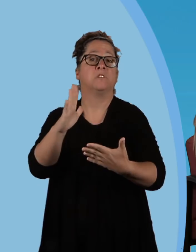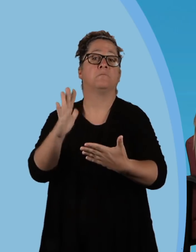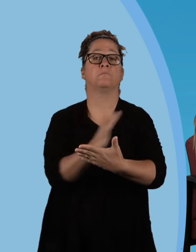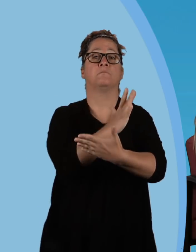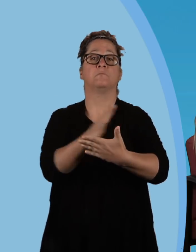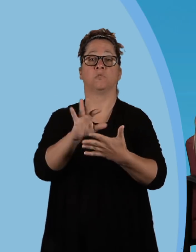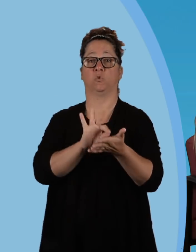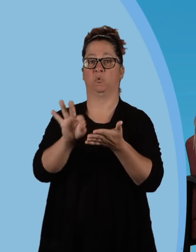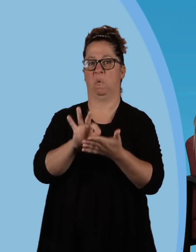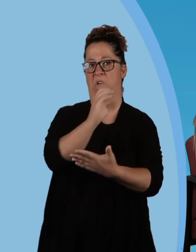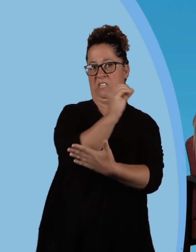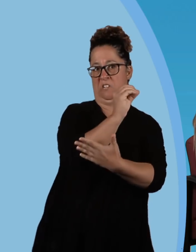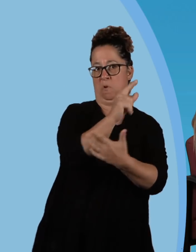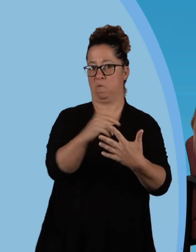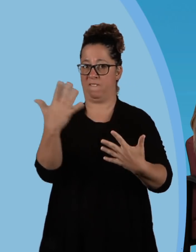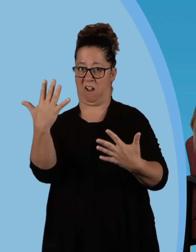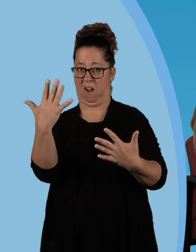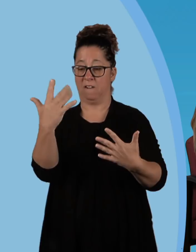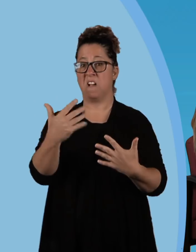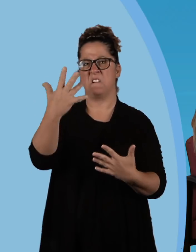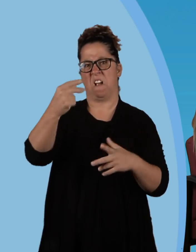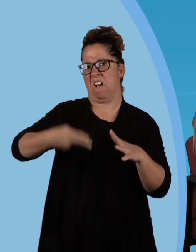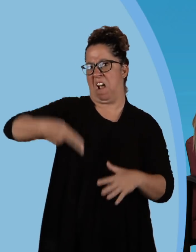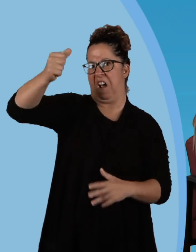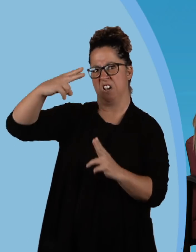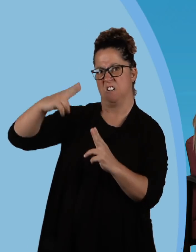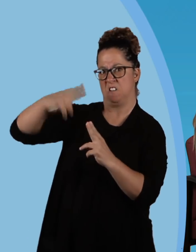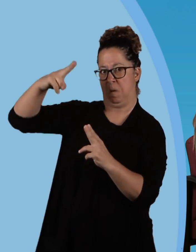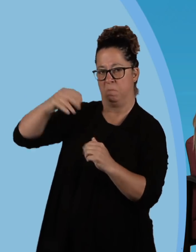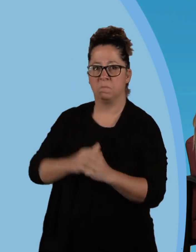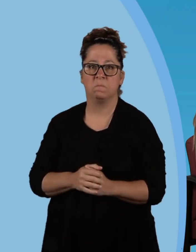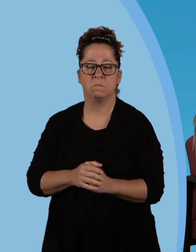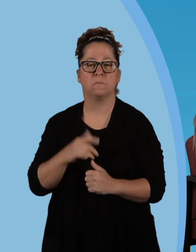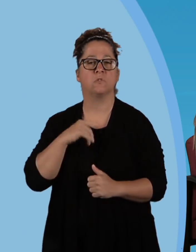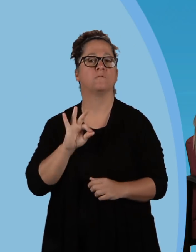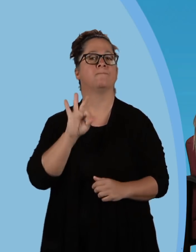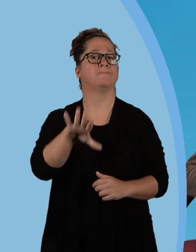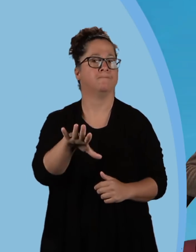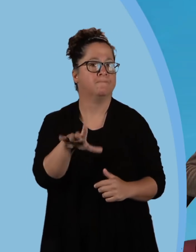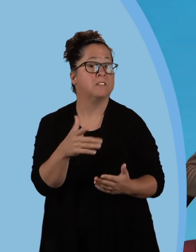Interpreters receive a score from 0 to 5, with 5 being the highest.